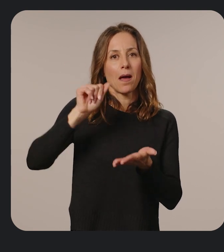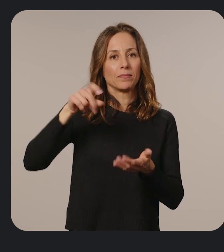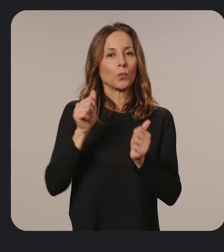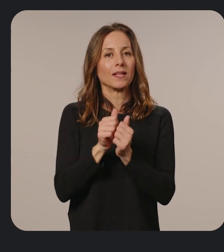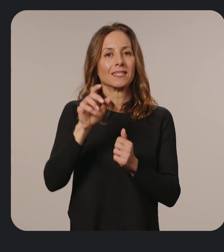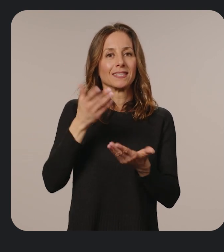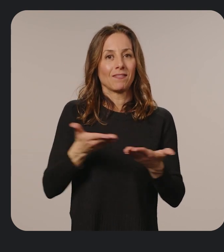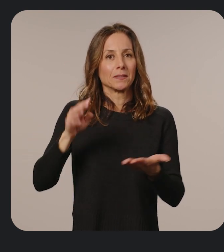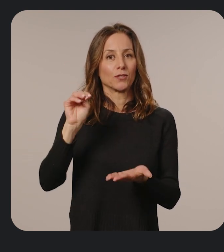with On-device Machine Learning.